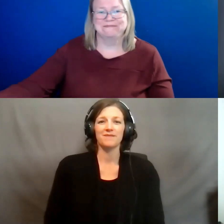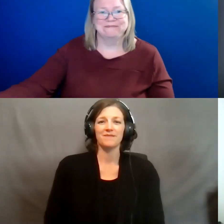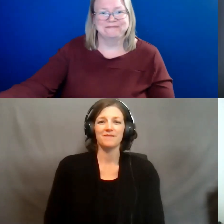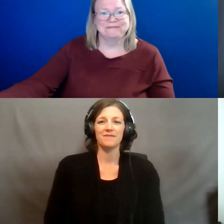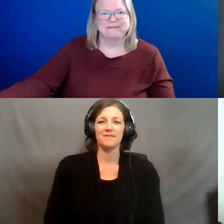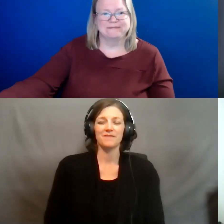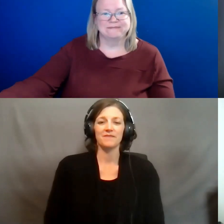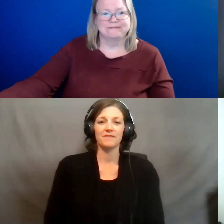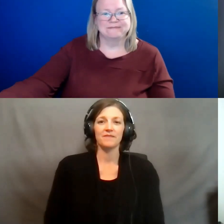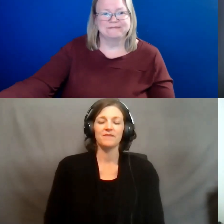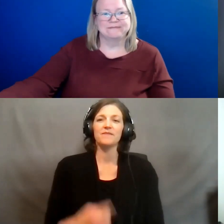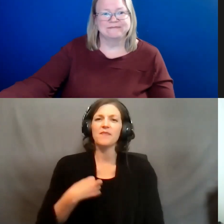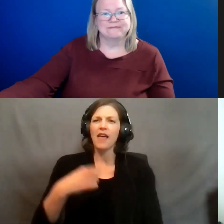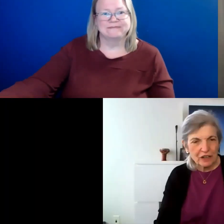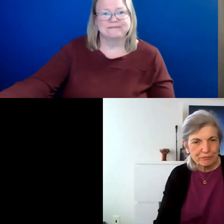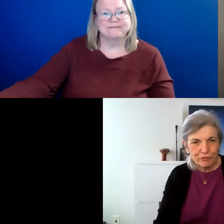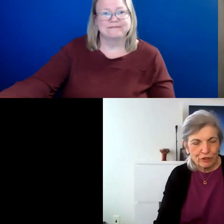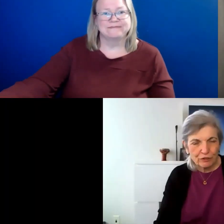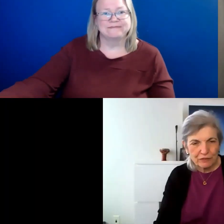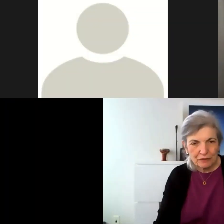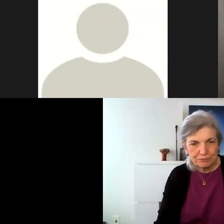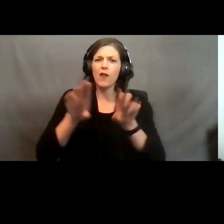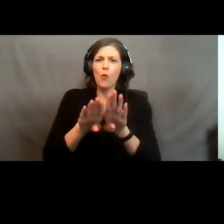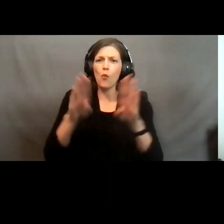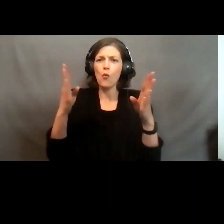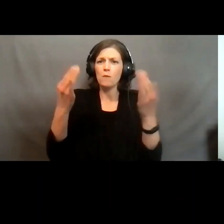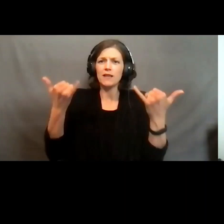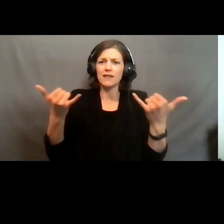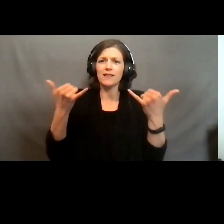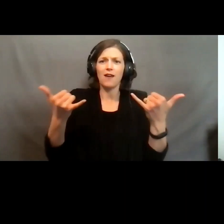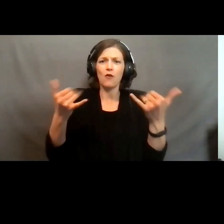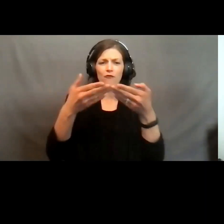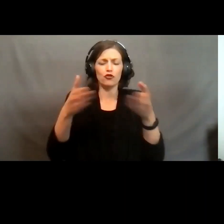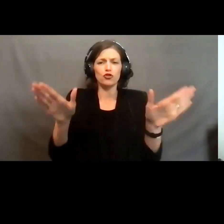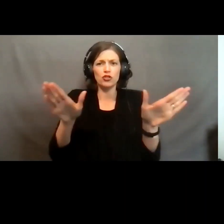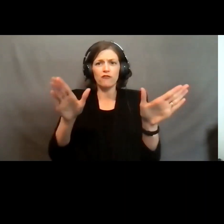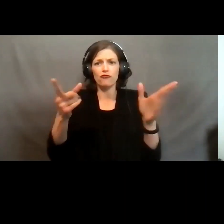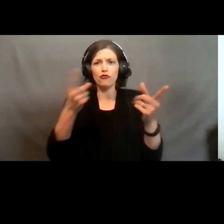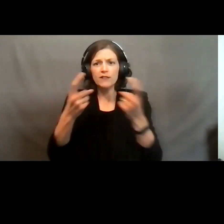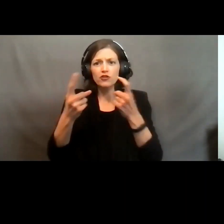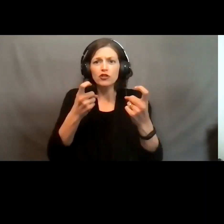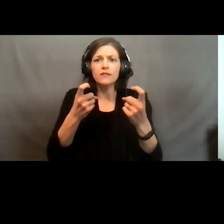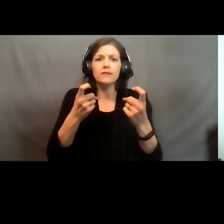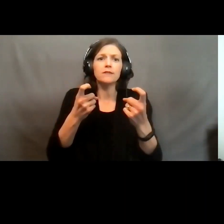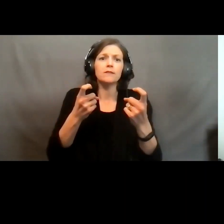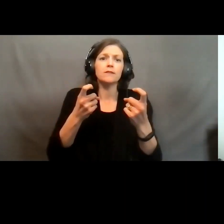13:31:00 >>FELICE J. LEVINE: I think we can open it up for general questions . 13:31:04 More specifically to Emily of